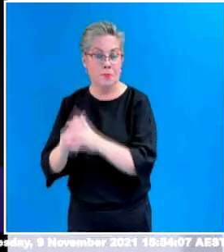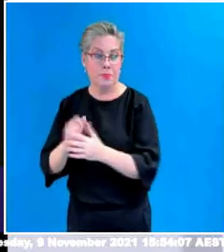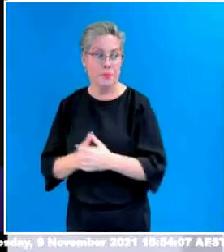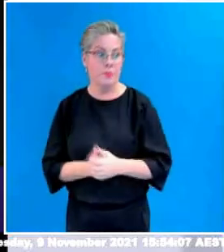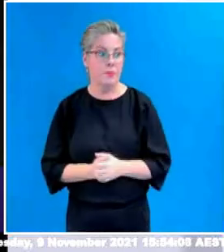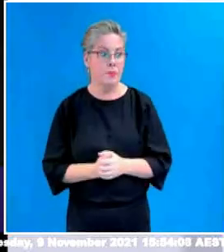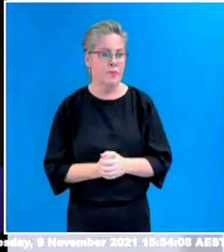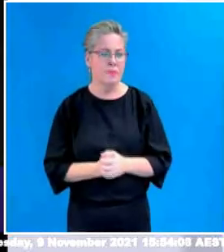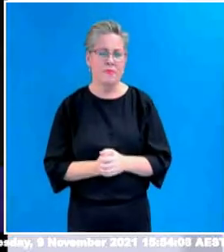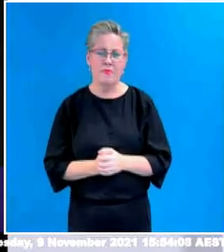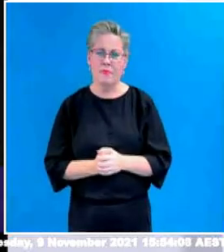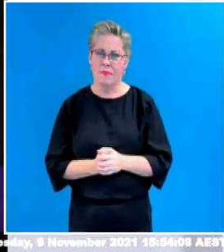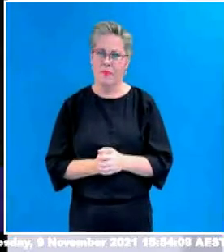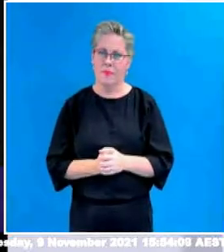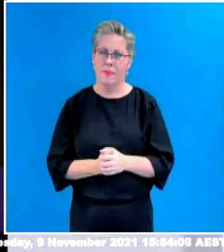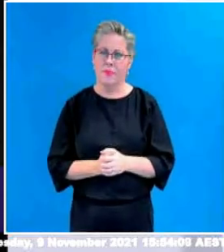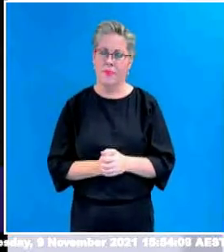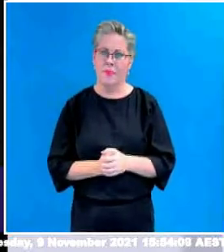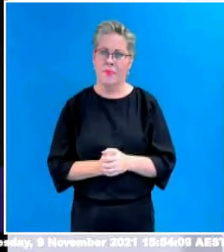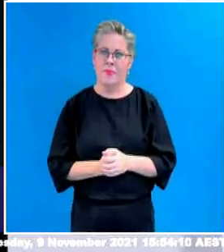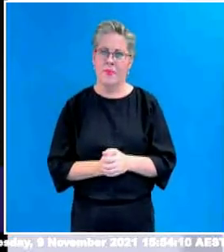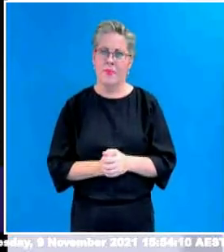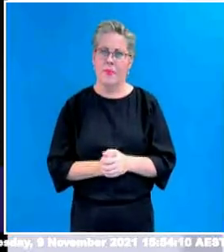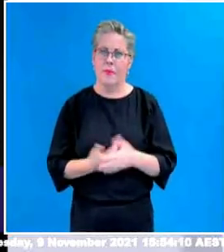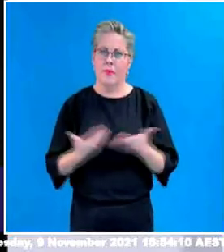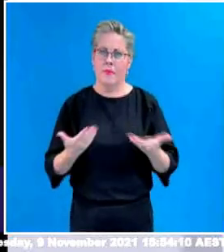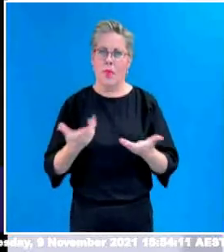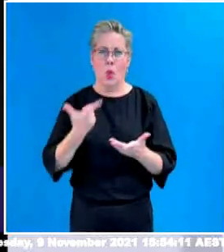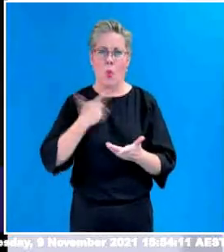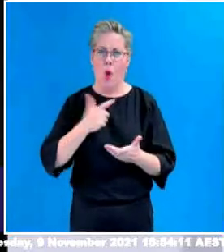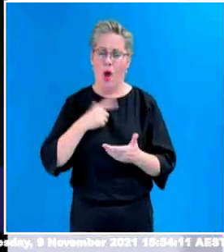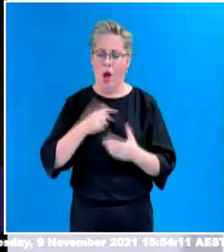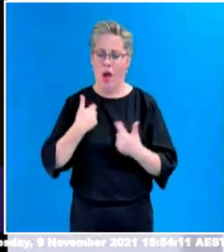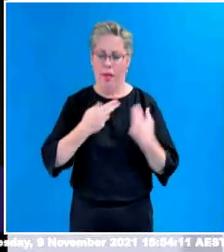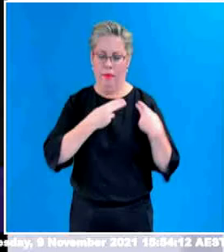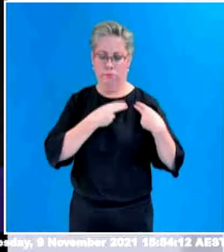not be centred in the Department of Prime Minister and Cabinet?